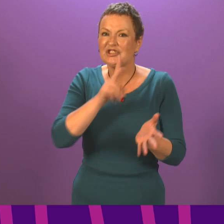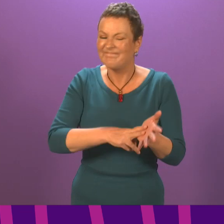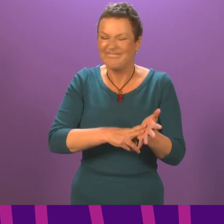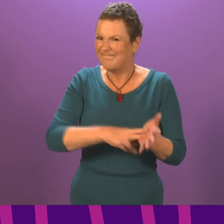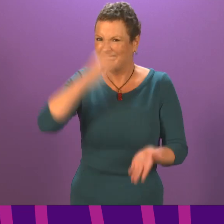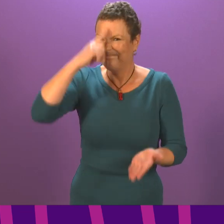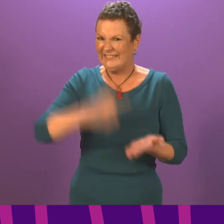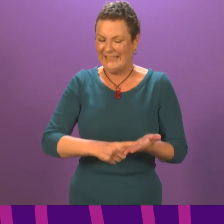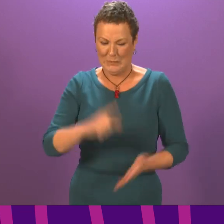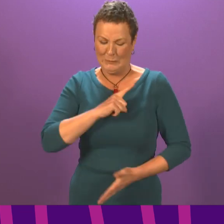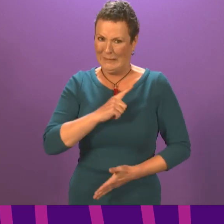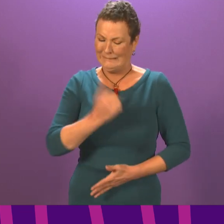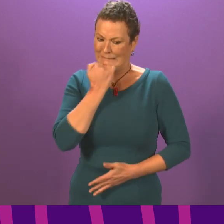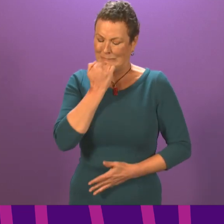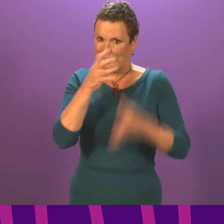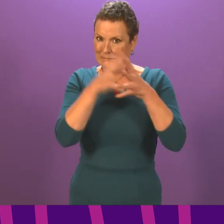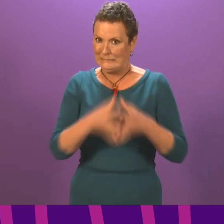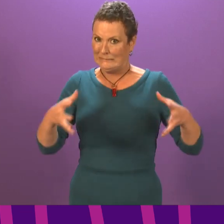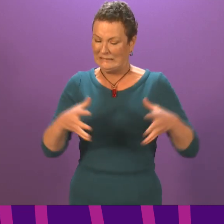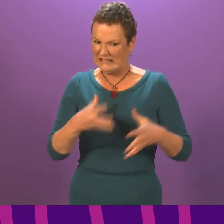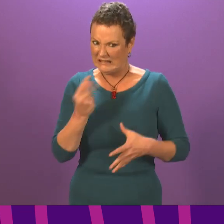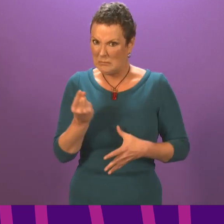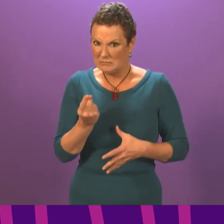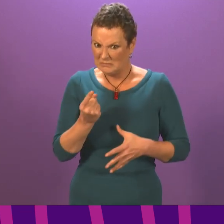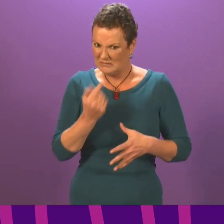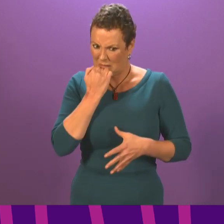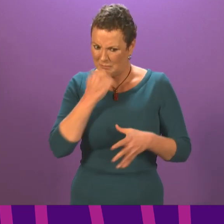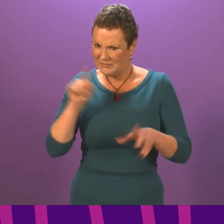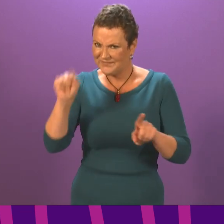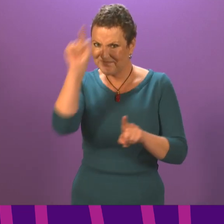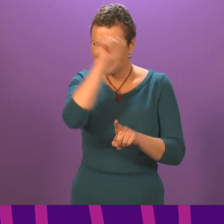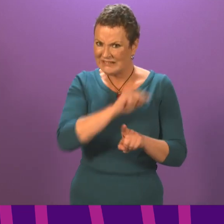the rising or volatile case numbers being recorded in some parts of the country, I can